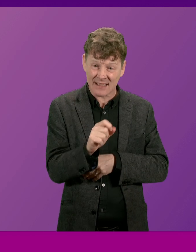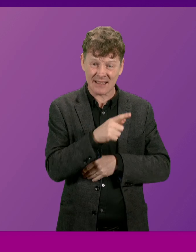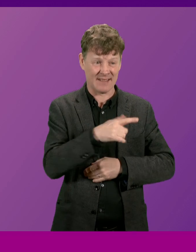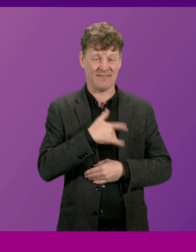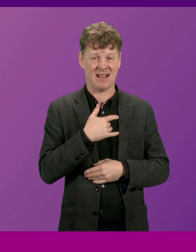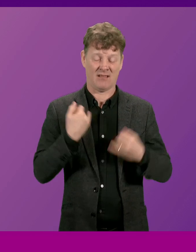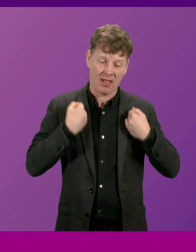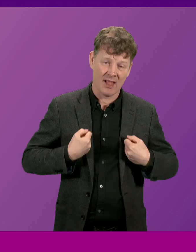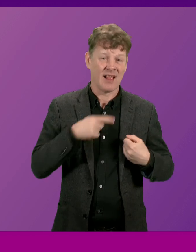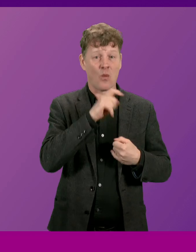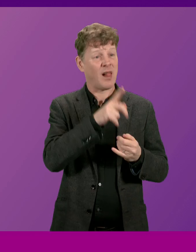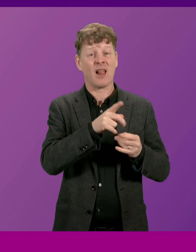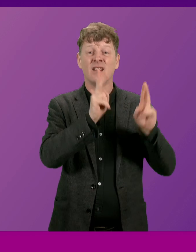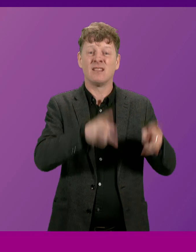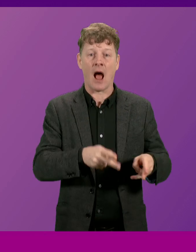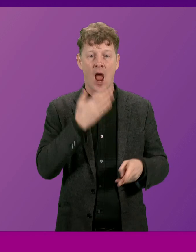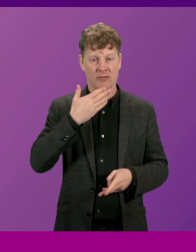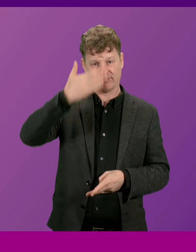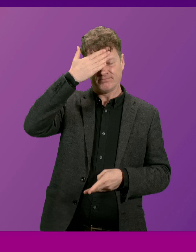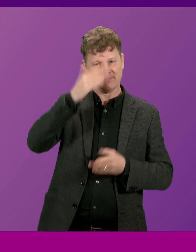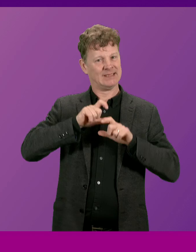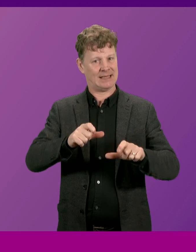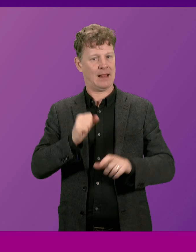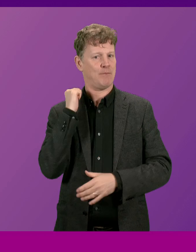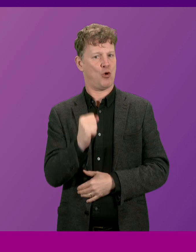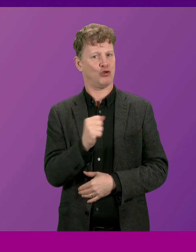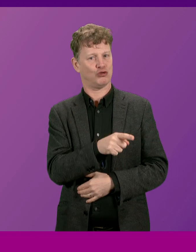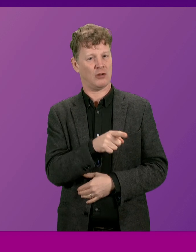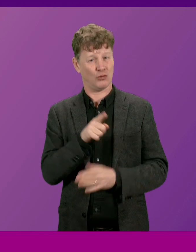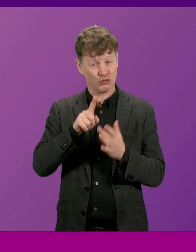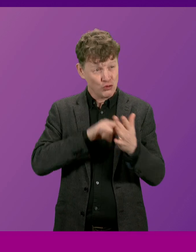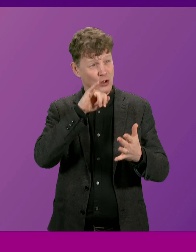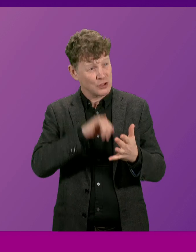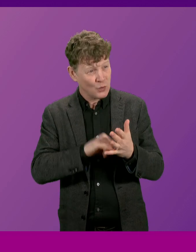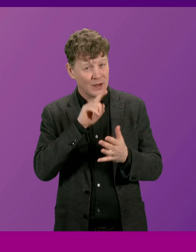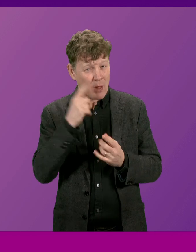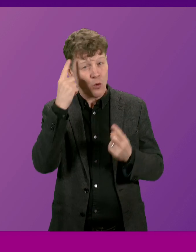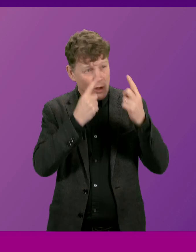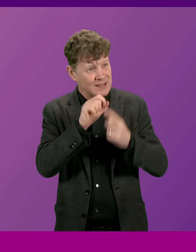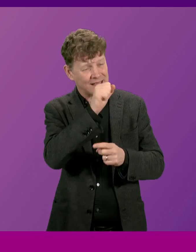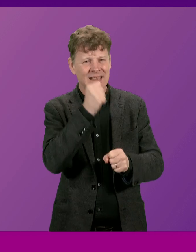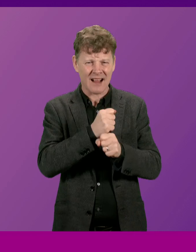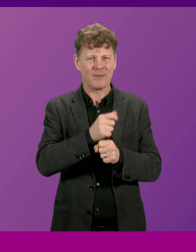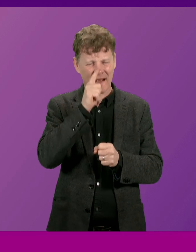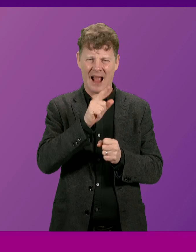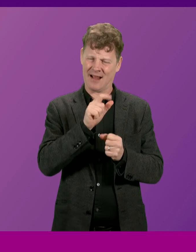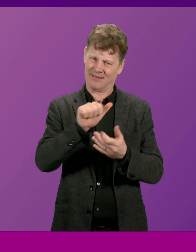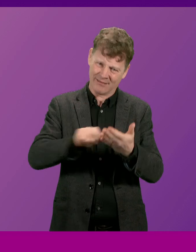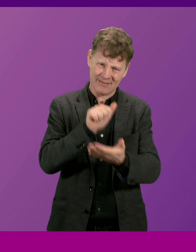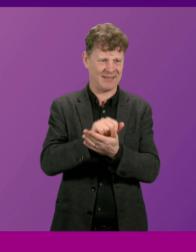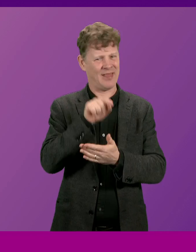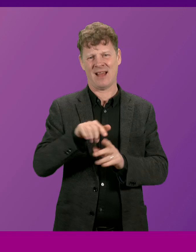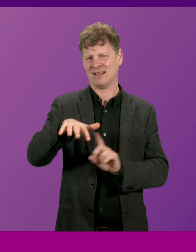a murderer. Will John Swinney consider what his Government can do to right that egregious wrong?